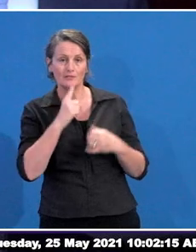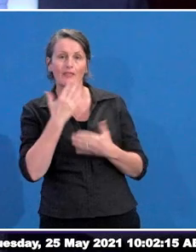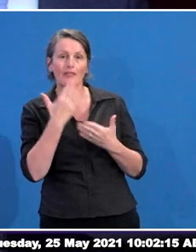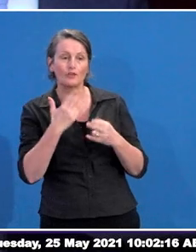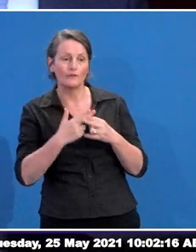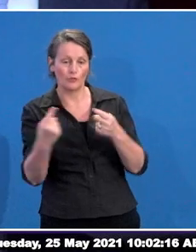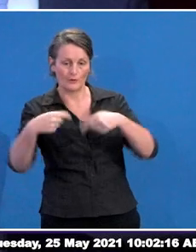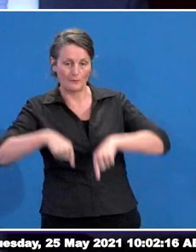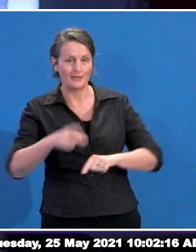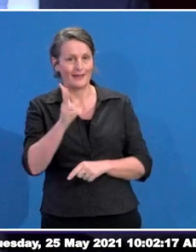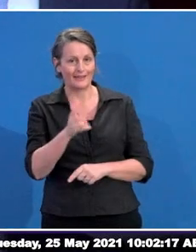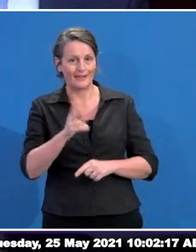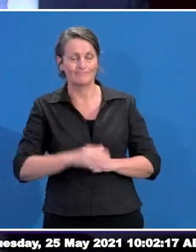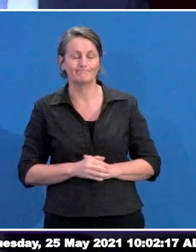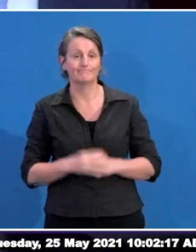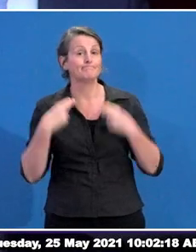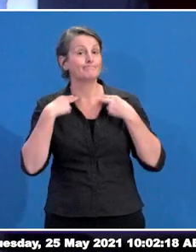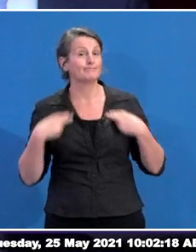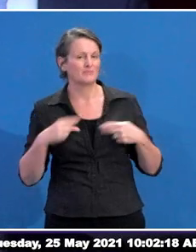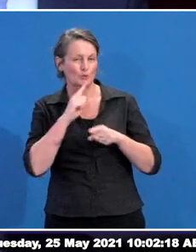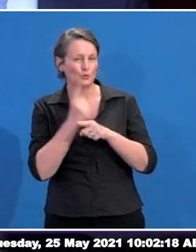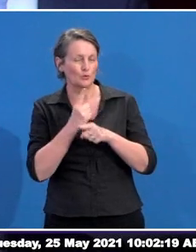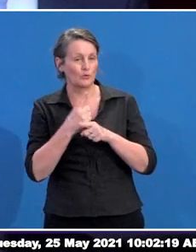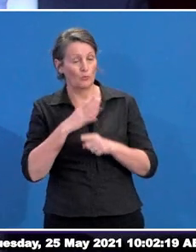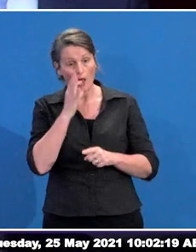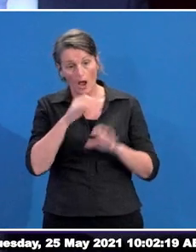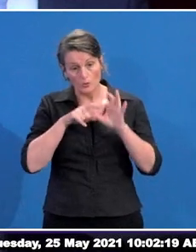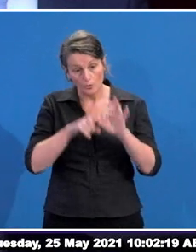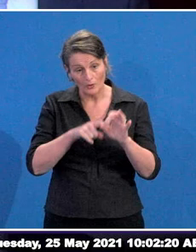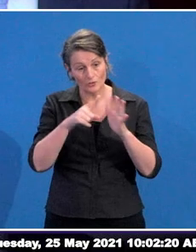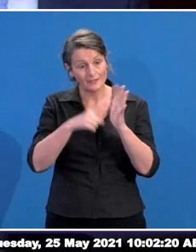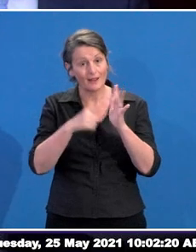Now Eliza, I want to ask you a question. You were in the hearing room yesterday when I made